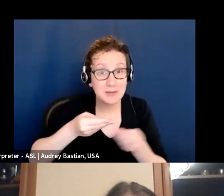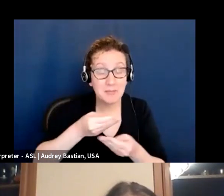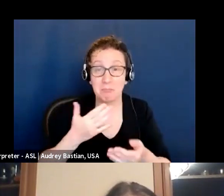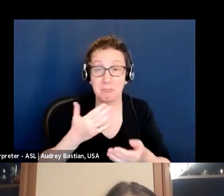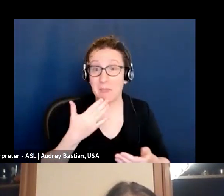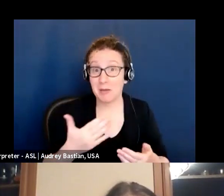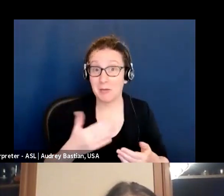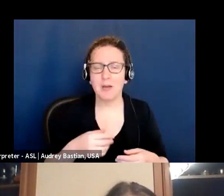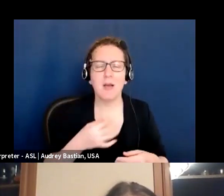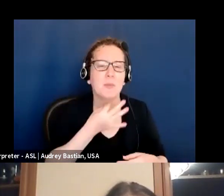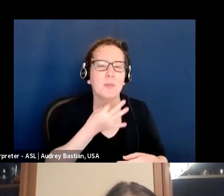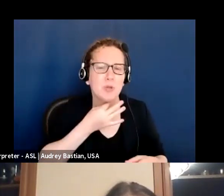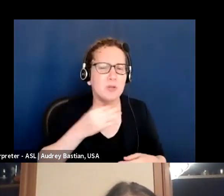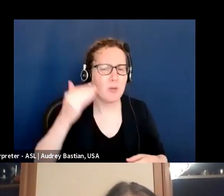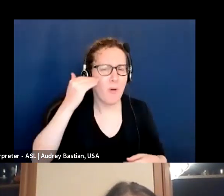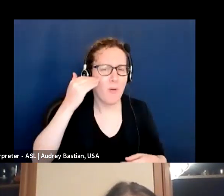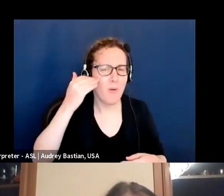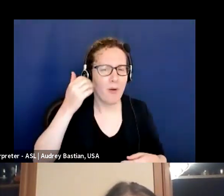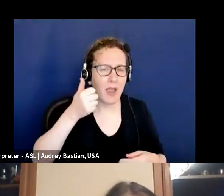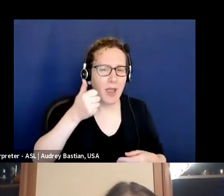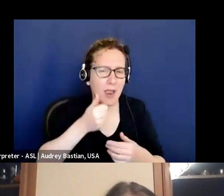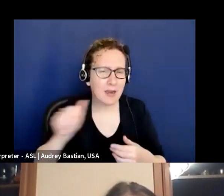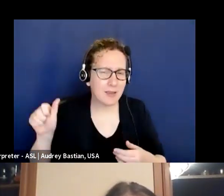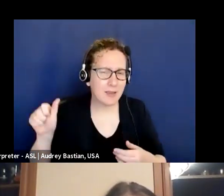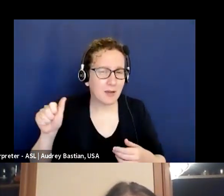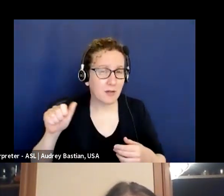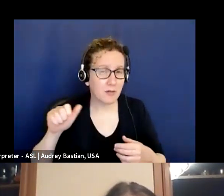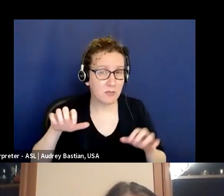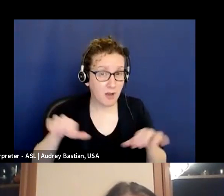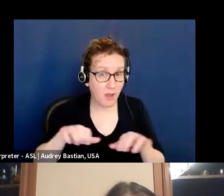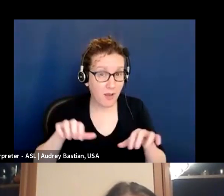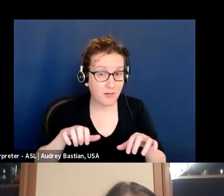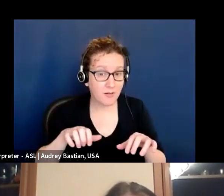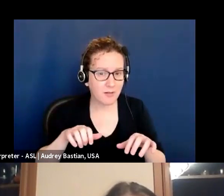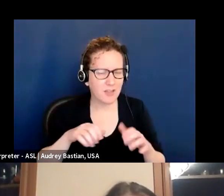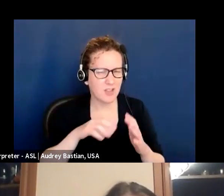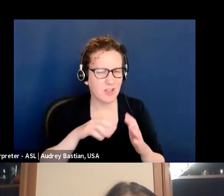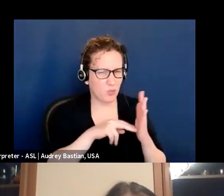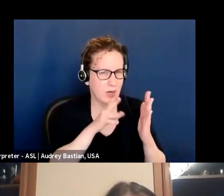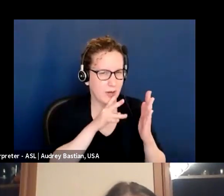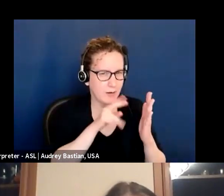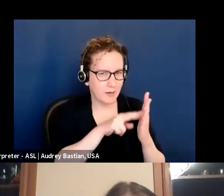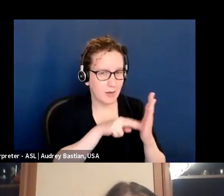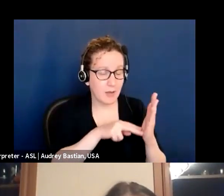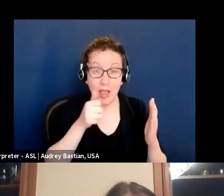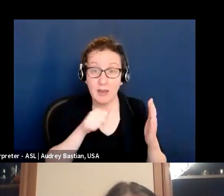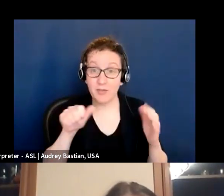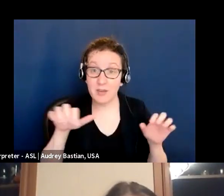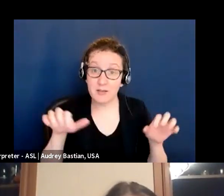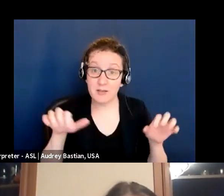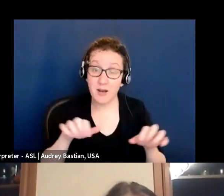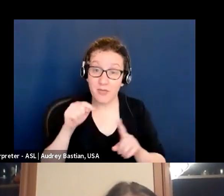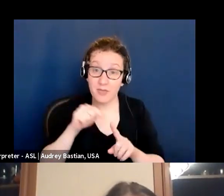was anything that was done oh, sorry, if there was anything that was done on these programs that made